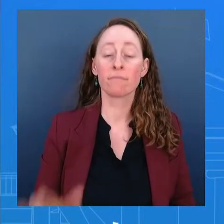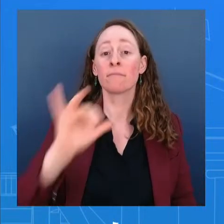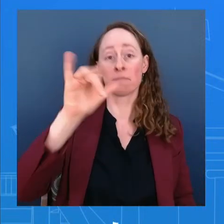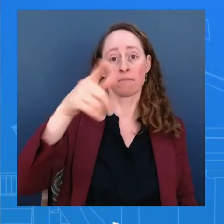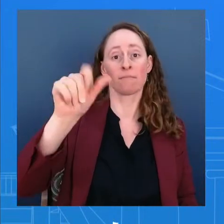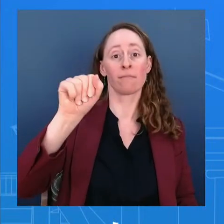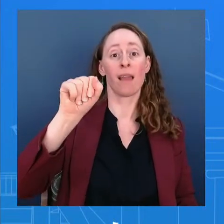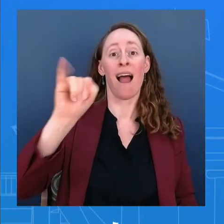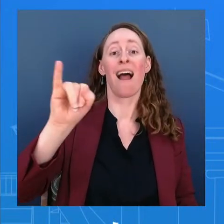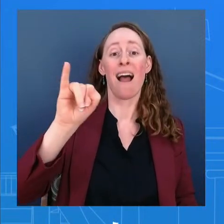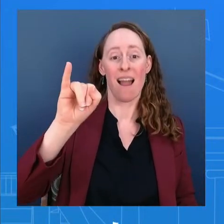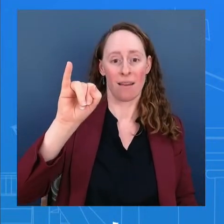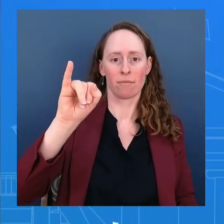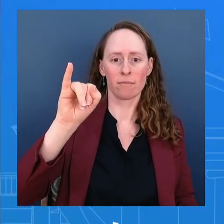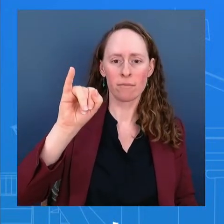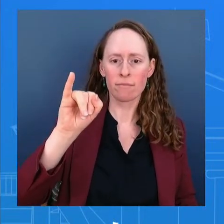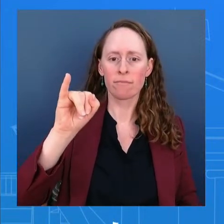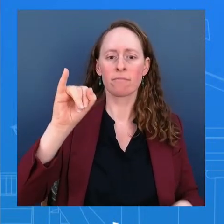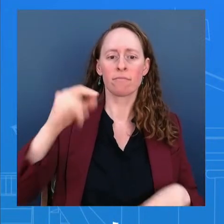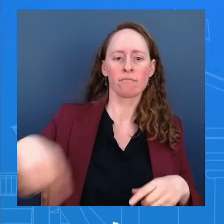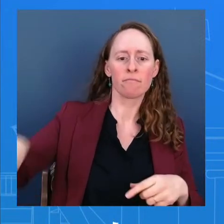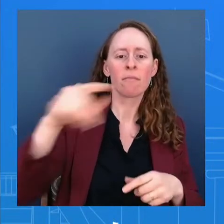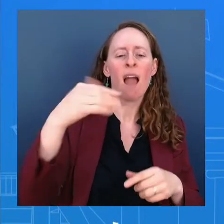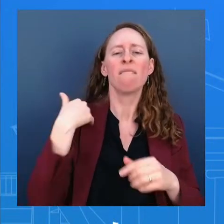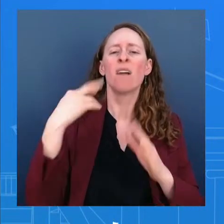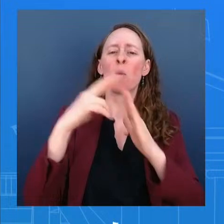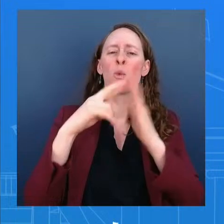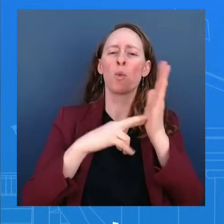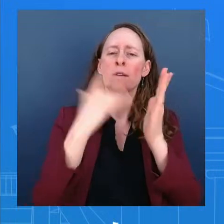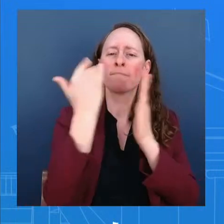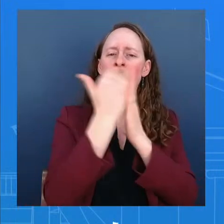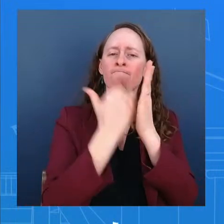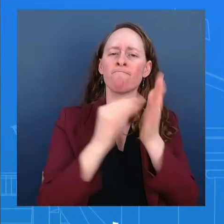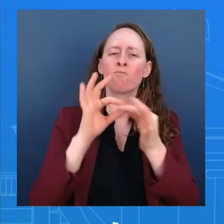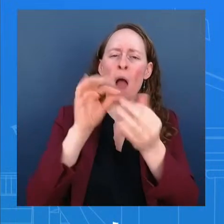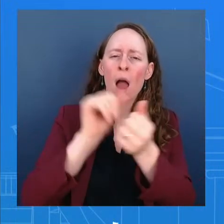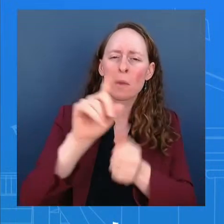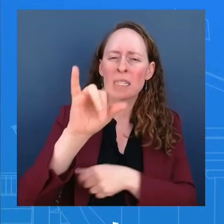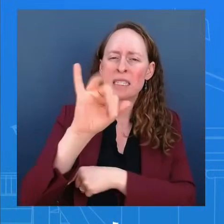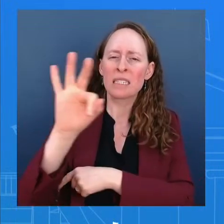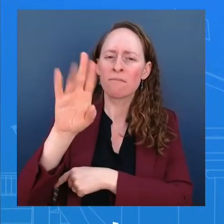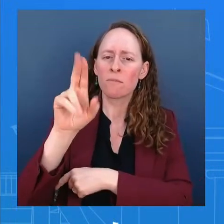I don’t want to suggest that. But we were -- we were transparent with them about the steps in that regard.